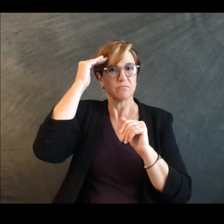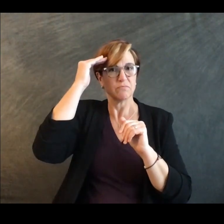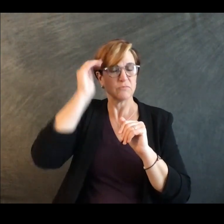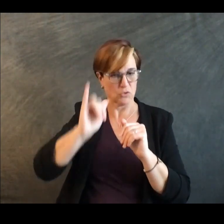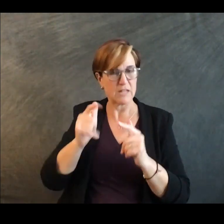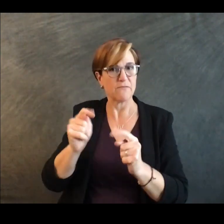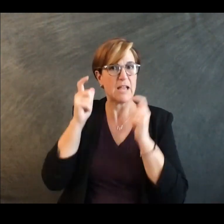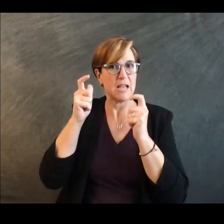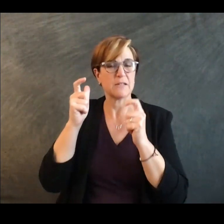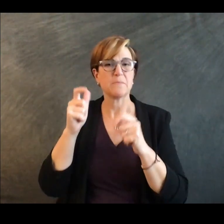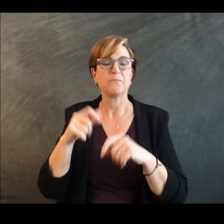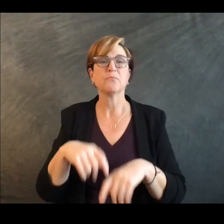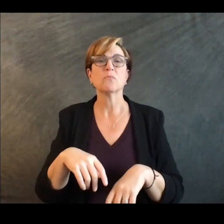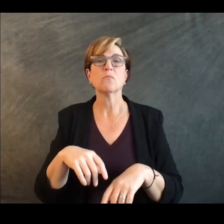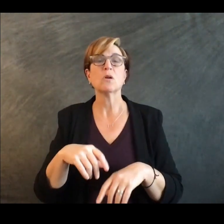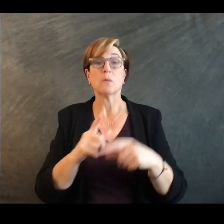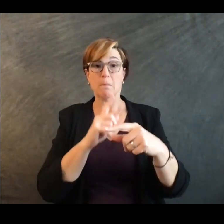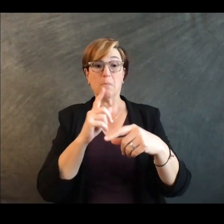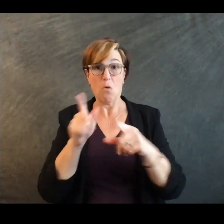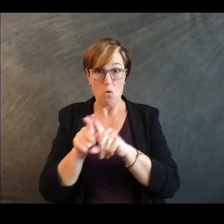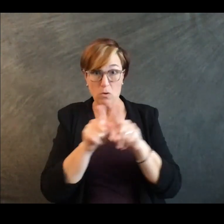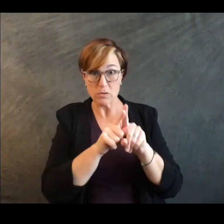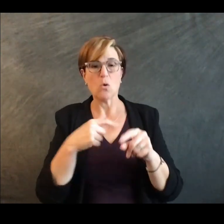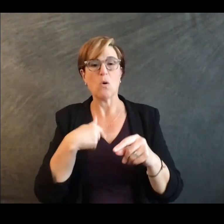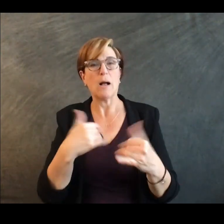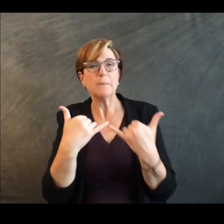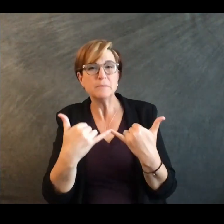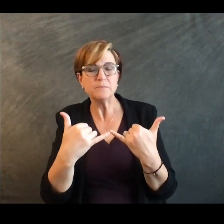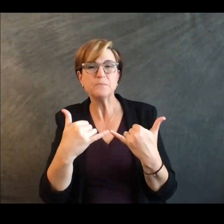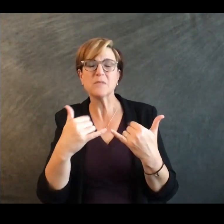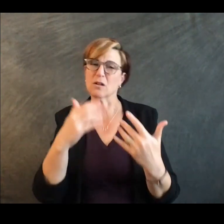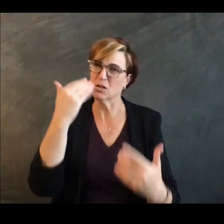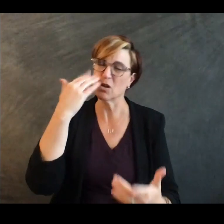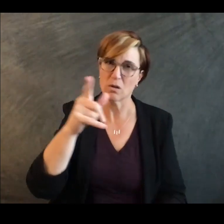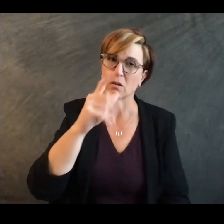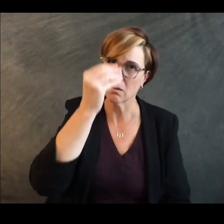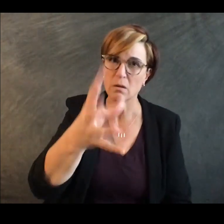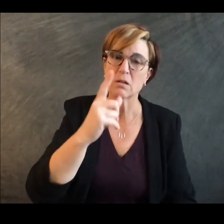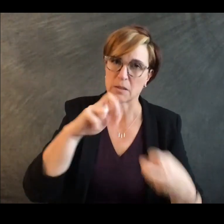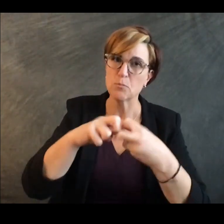problem of increased impacts there's a real problem and it's showing up very